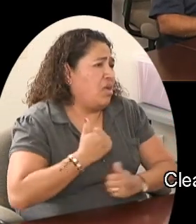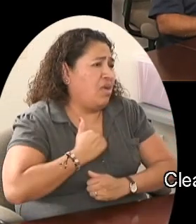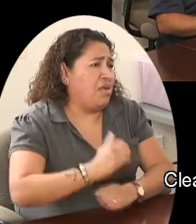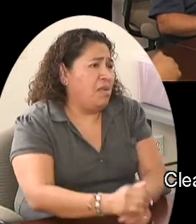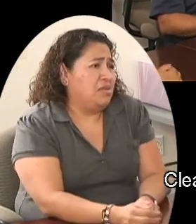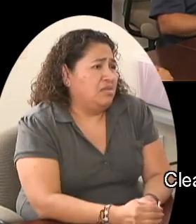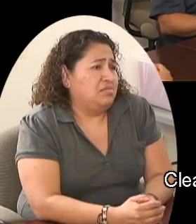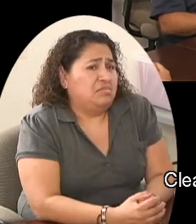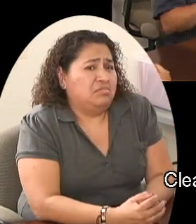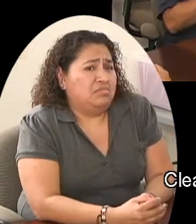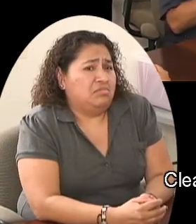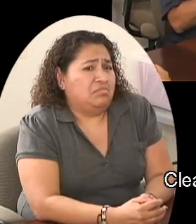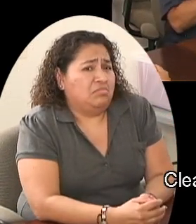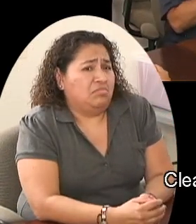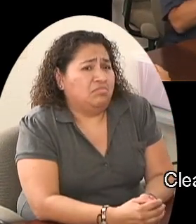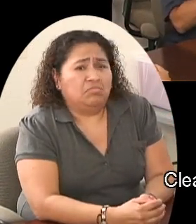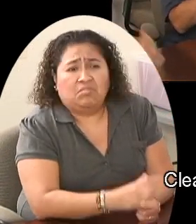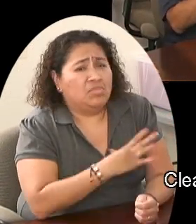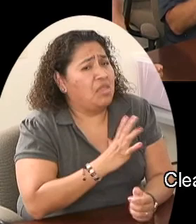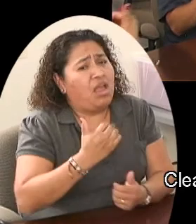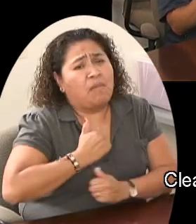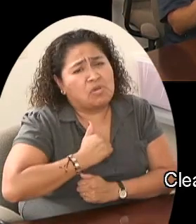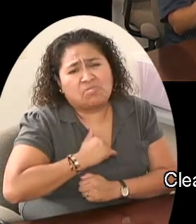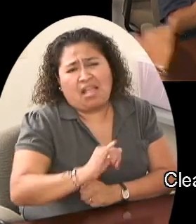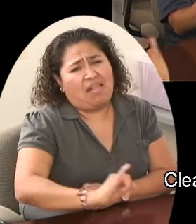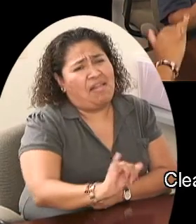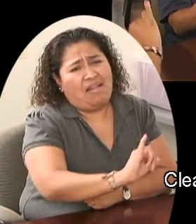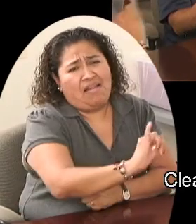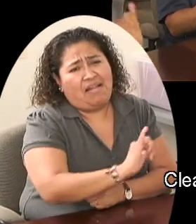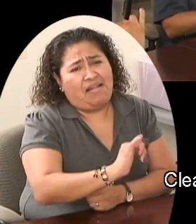Clean homes?